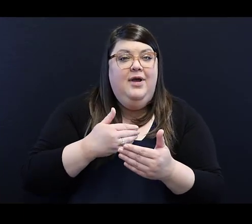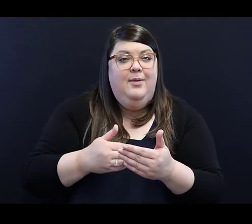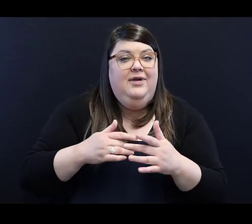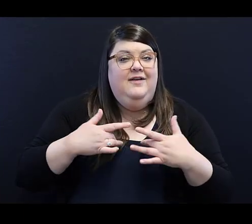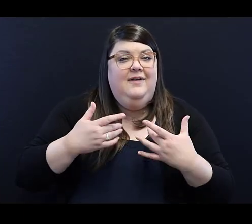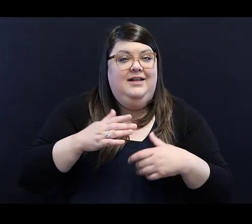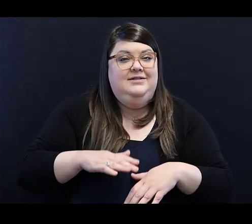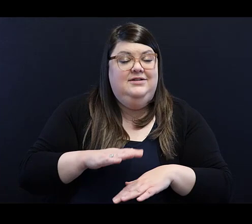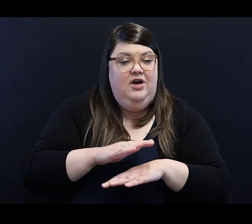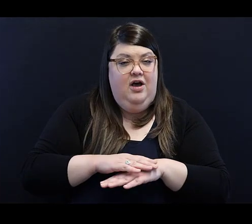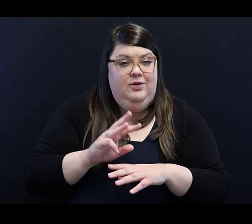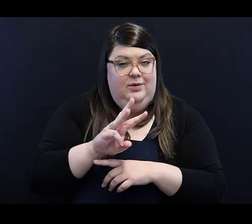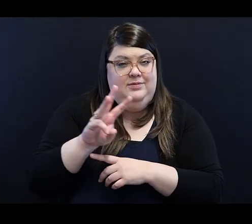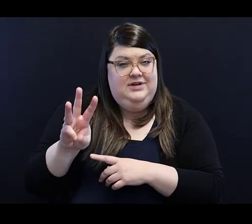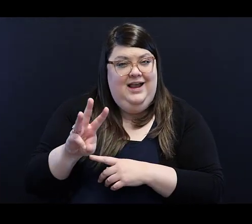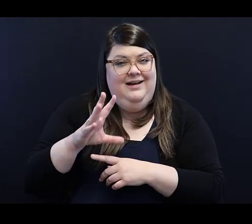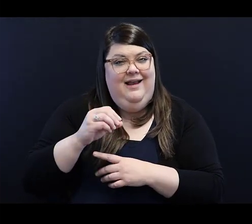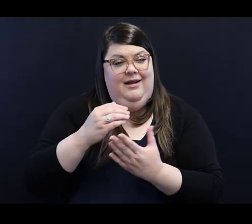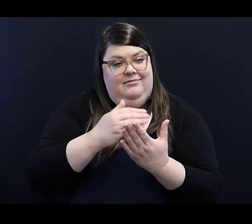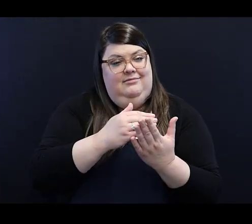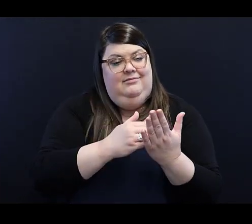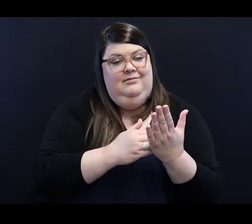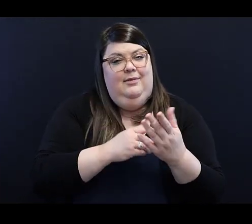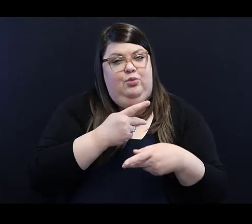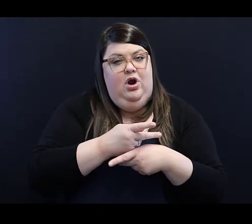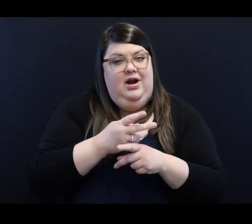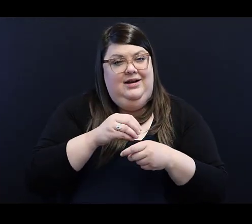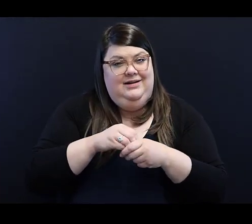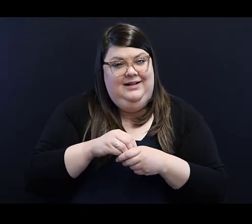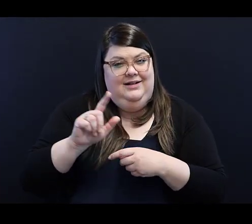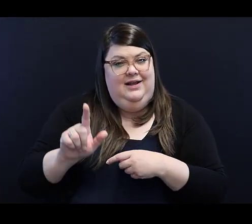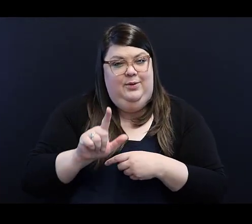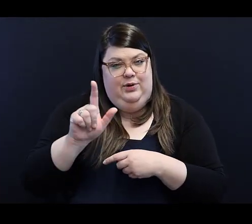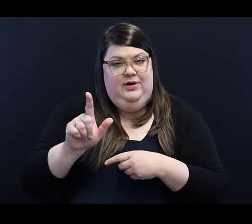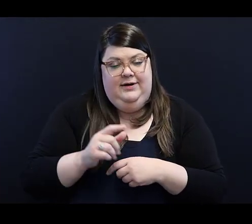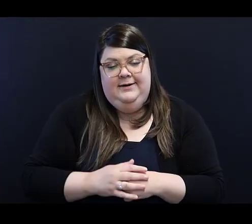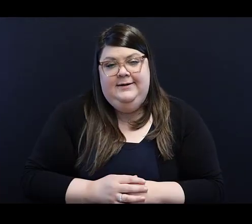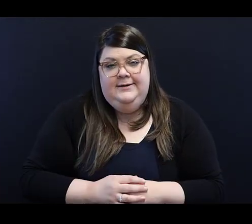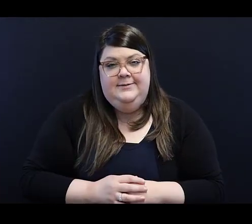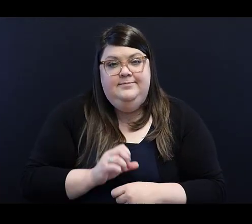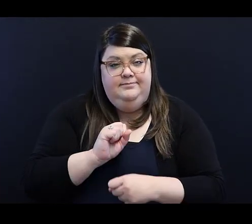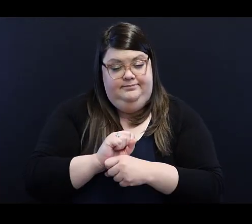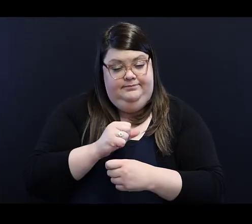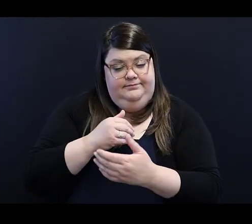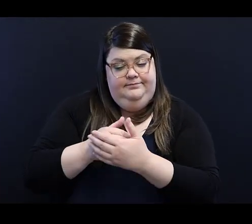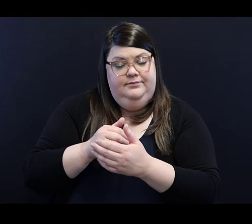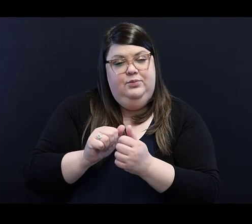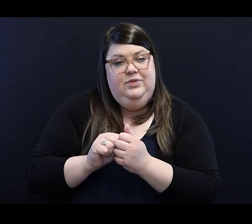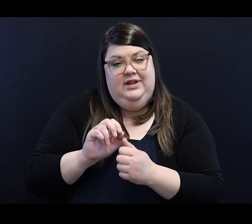and cataloging products in the NCRTM Library. Working closely with the NCRTM